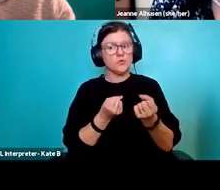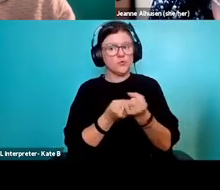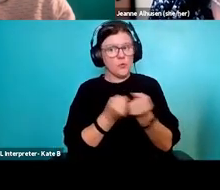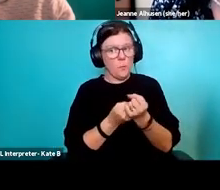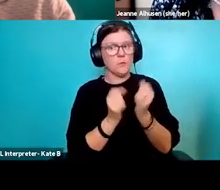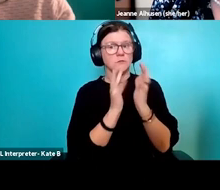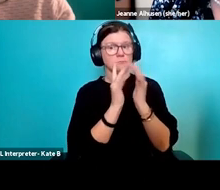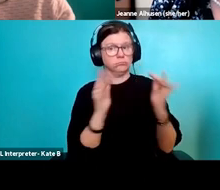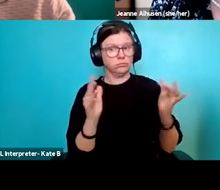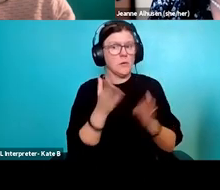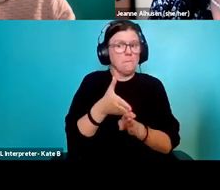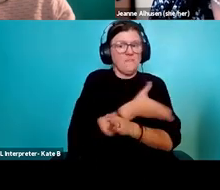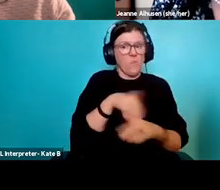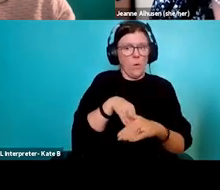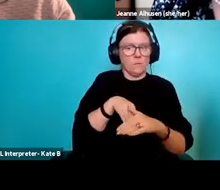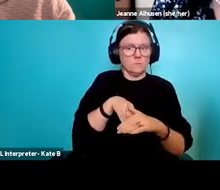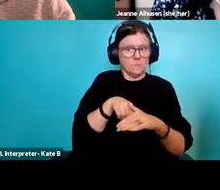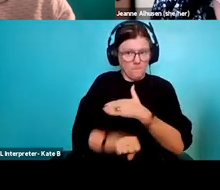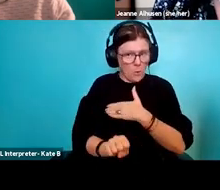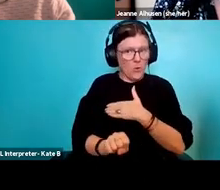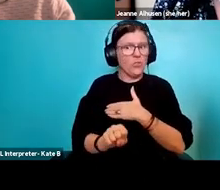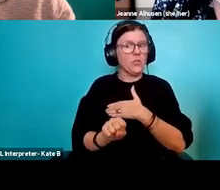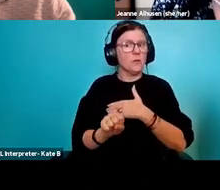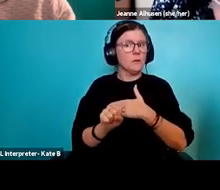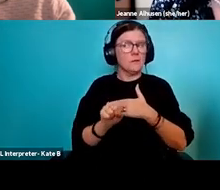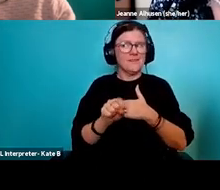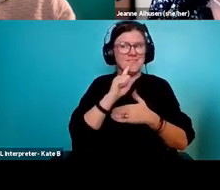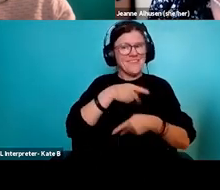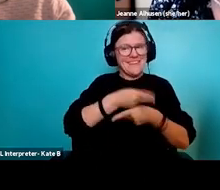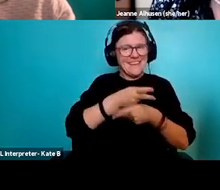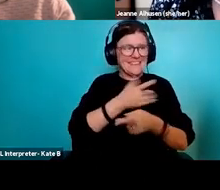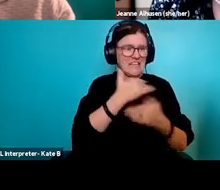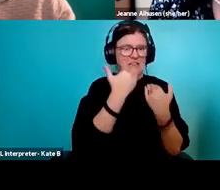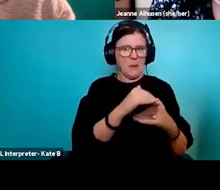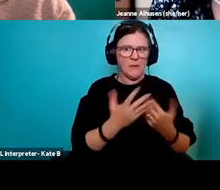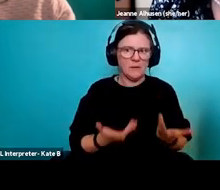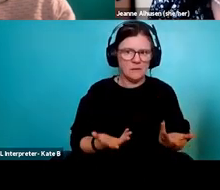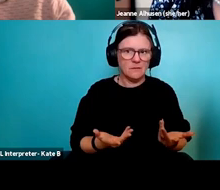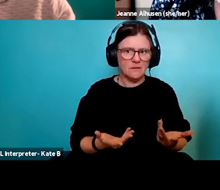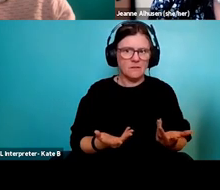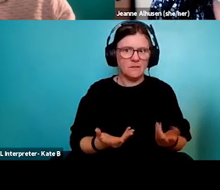of birth, to optimize maternal and infant outcomes. And women report feeling that their